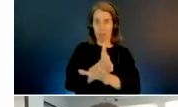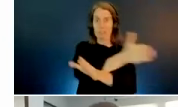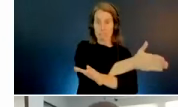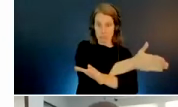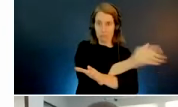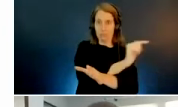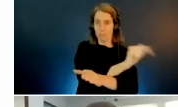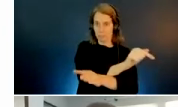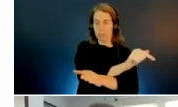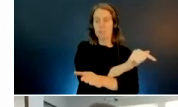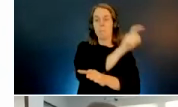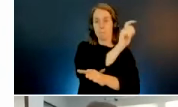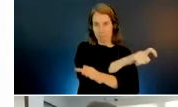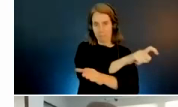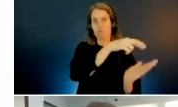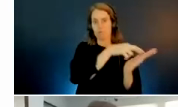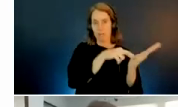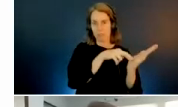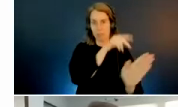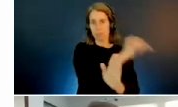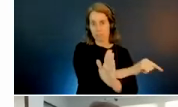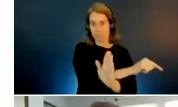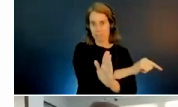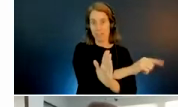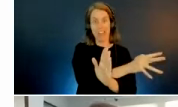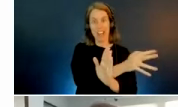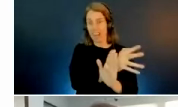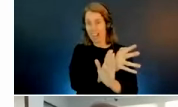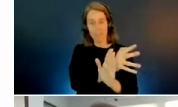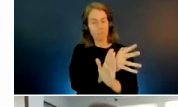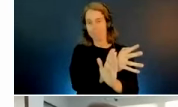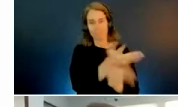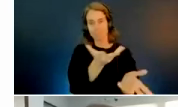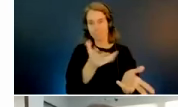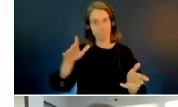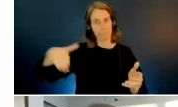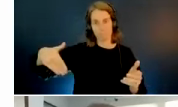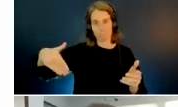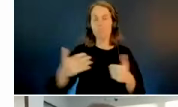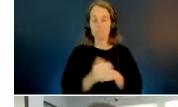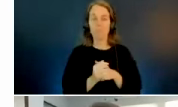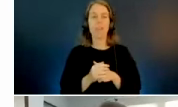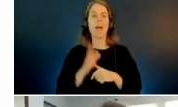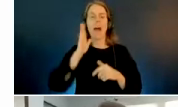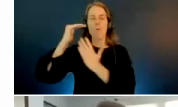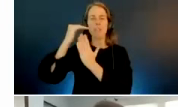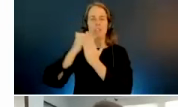later in the um uh the program registration you can download a form online and then you can mail